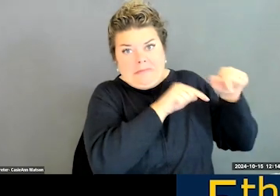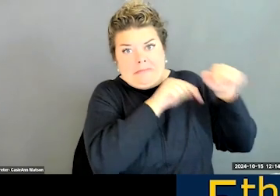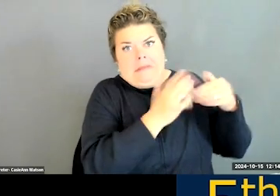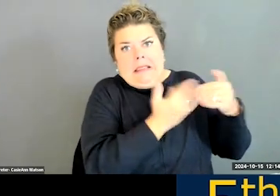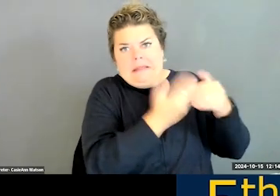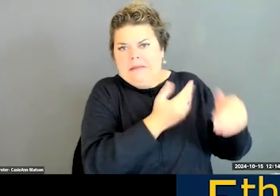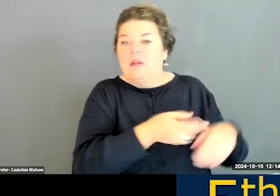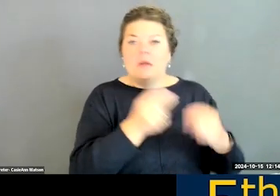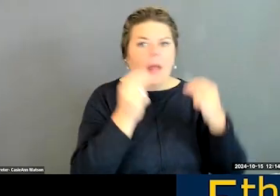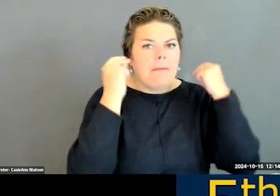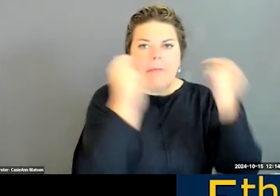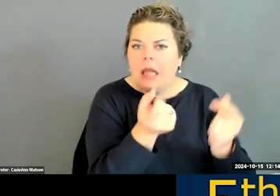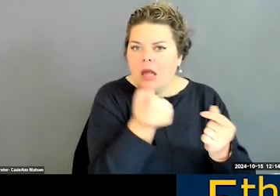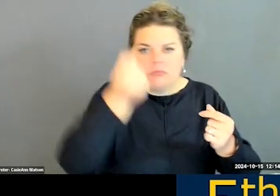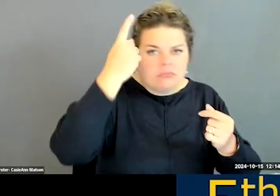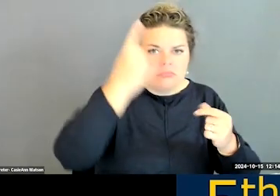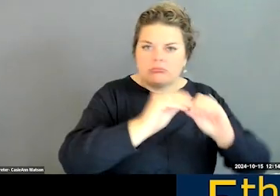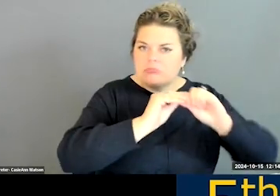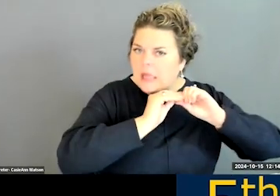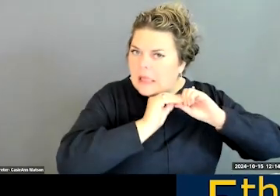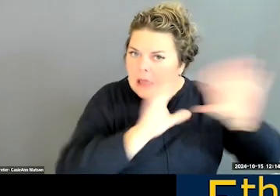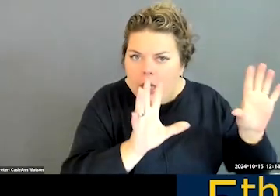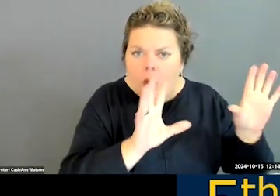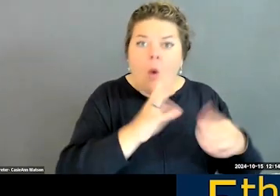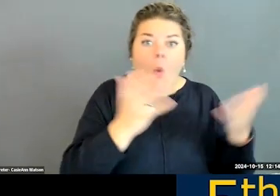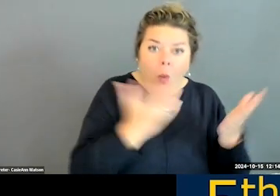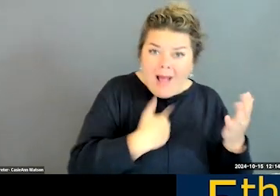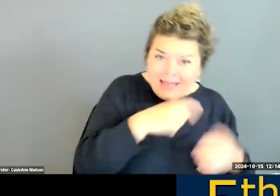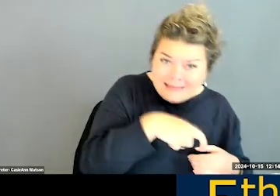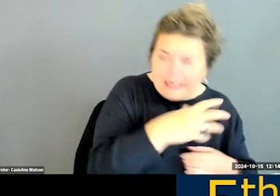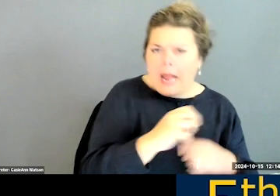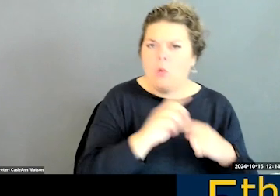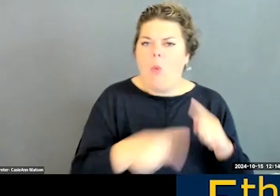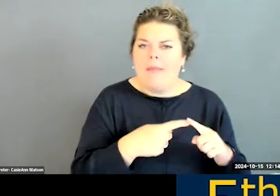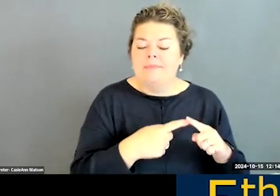It immediately identifies what is needed and when, whereas the second statement